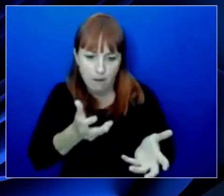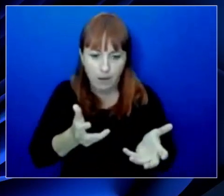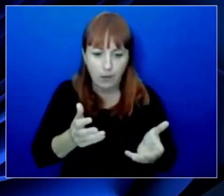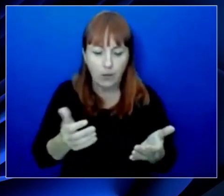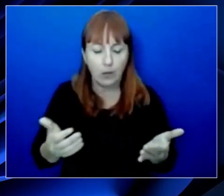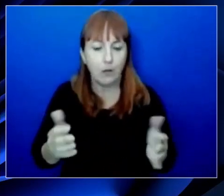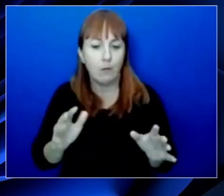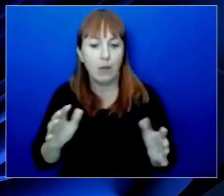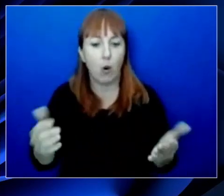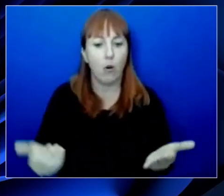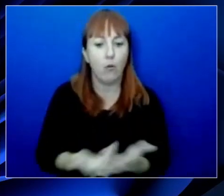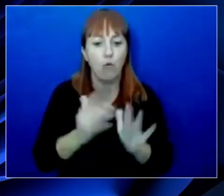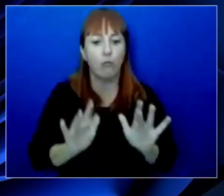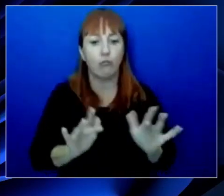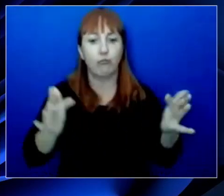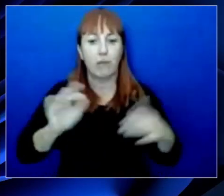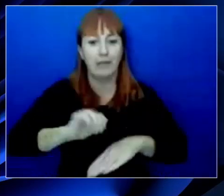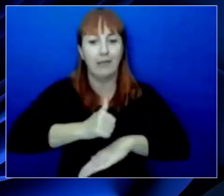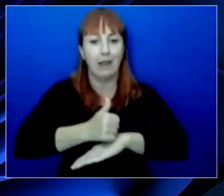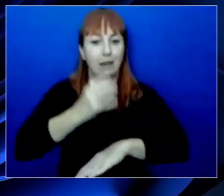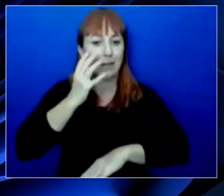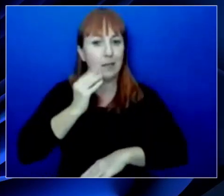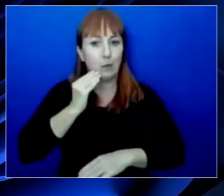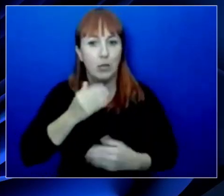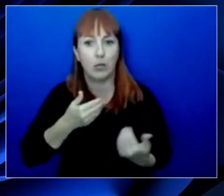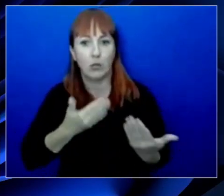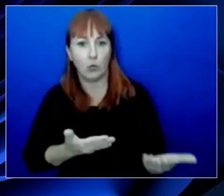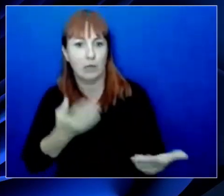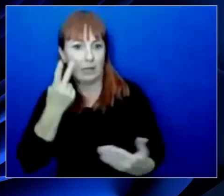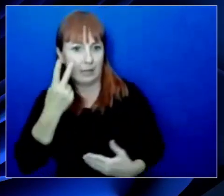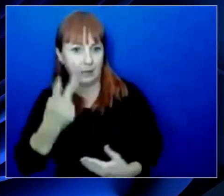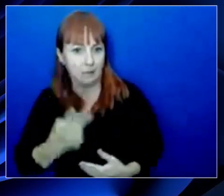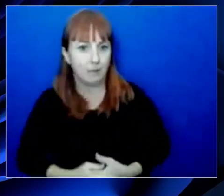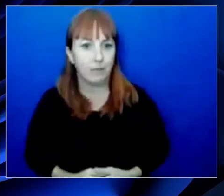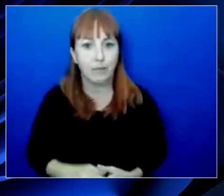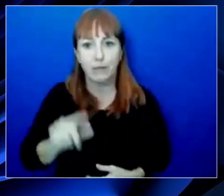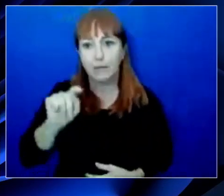this is true even here in narrator settings. So let's press the tab key,